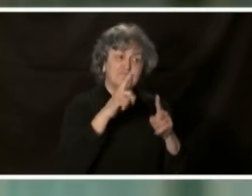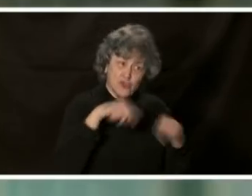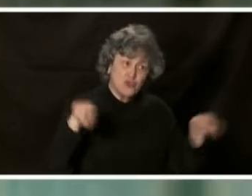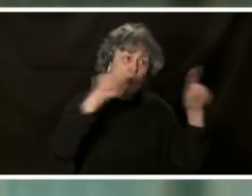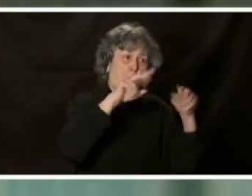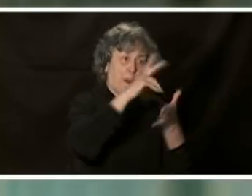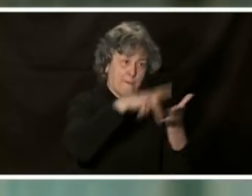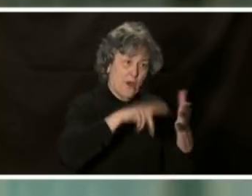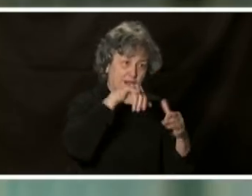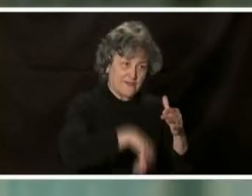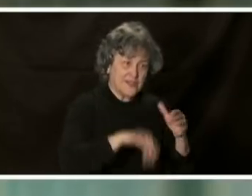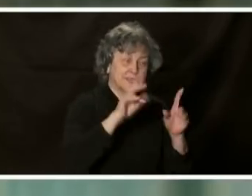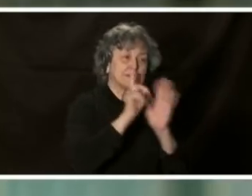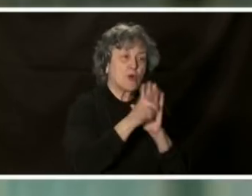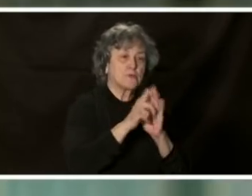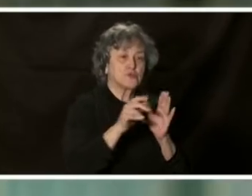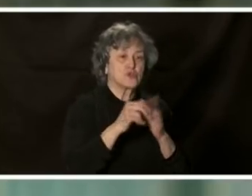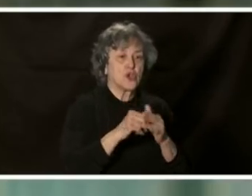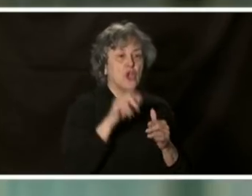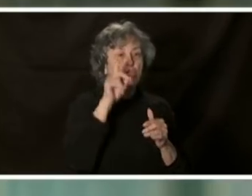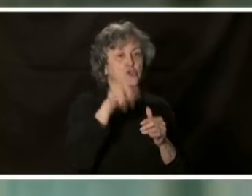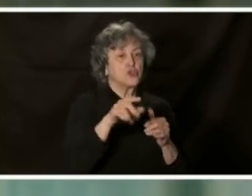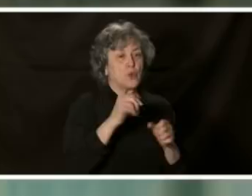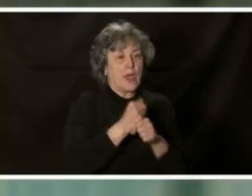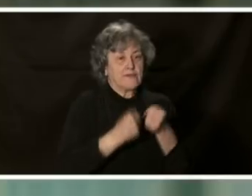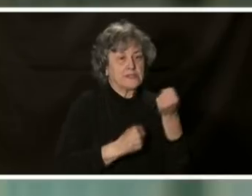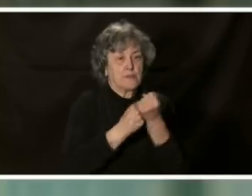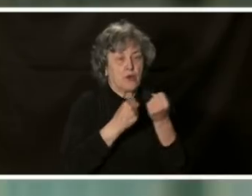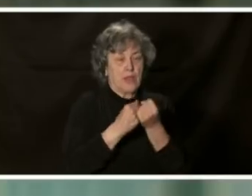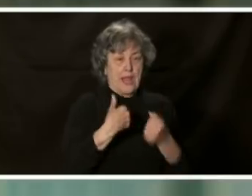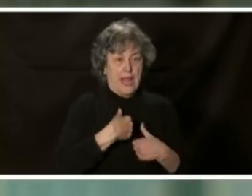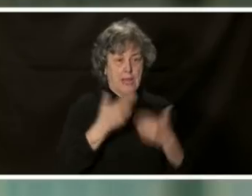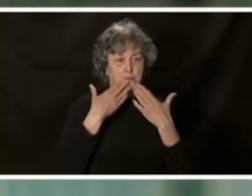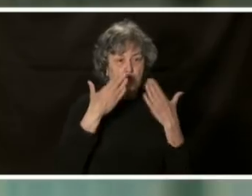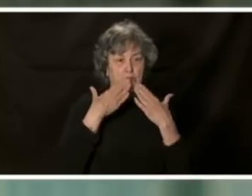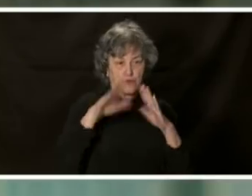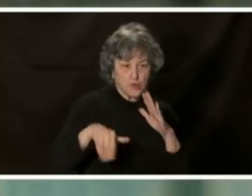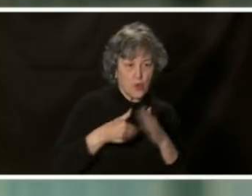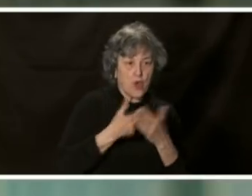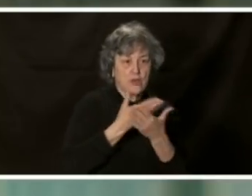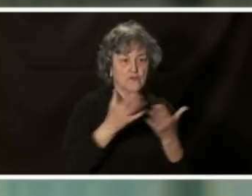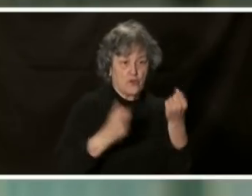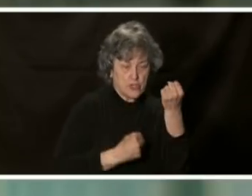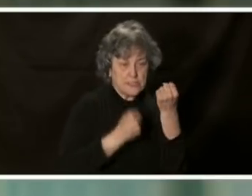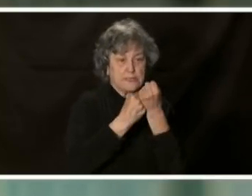NO ONE MAKES IT TO GRADUATION ALONE. AND I AM GRATEFUL TO ALL OF YOU FOR THE SUPPORT, ENCOURAGEMENT,